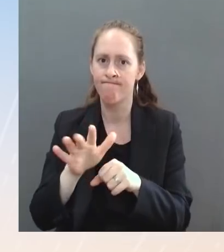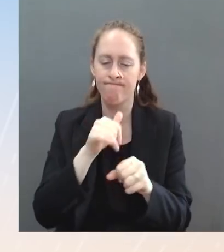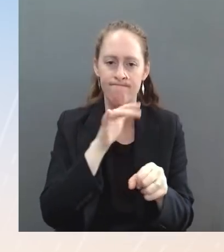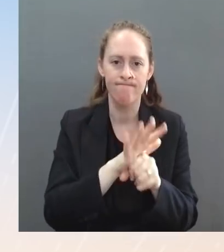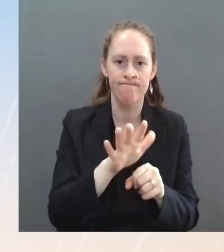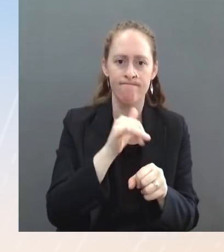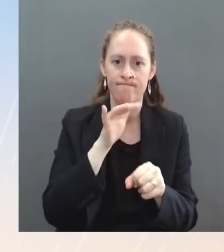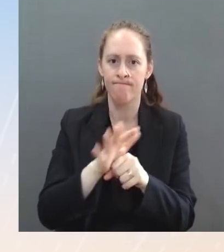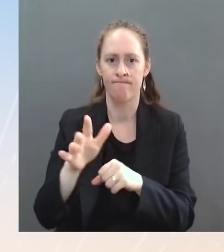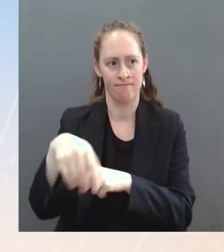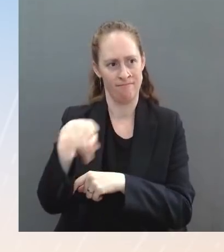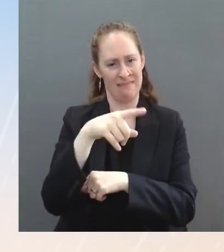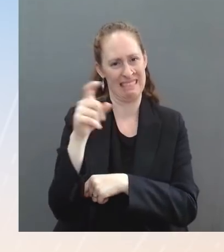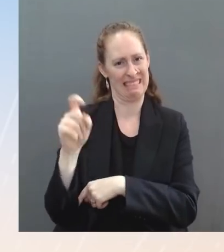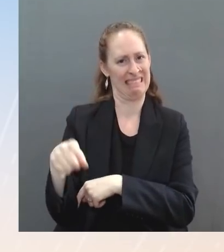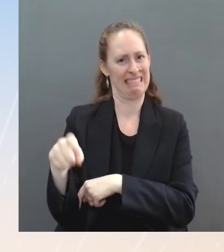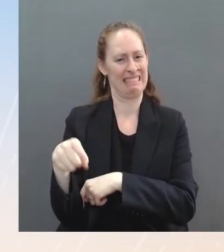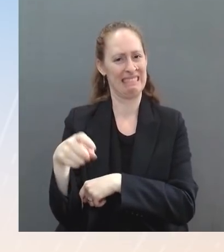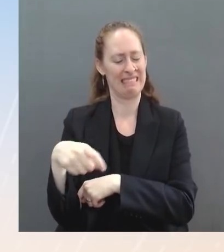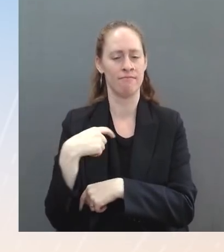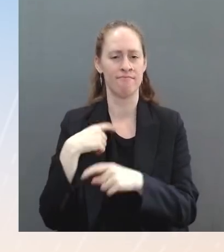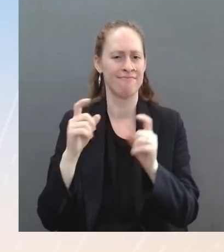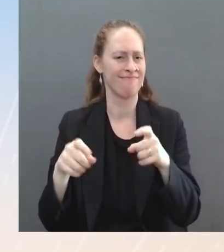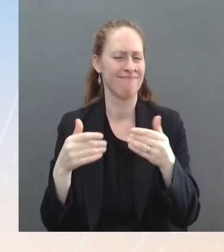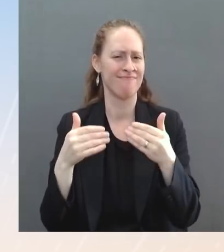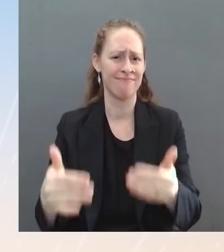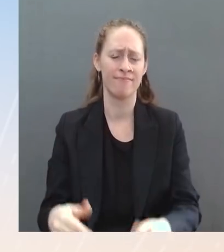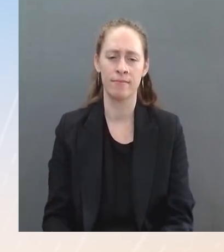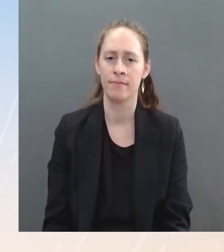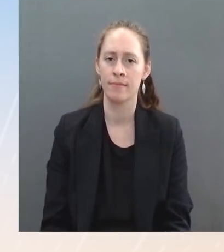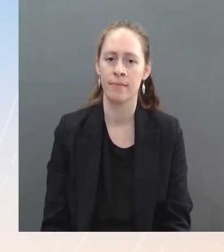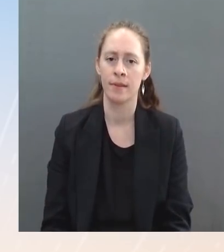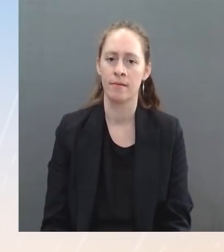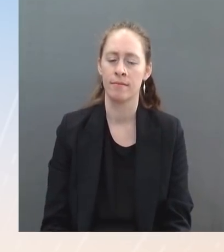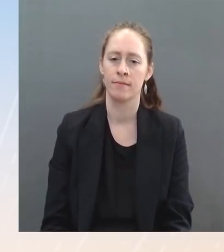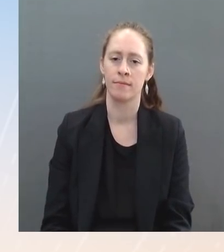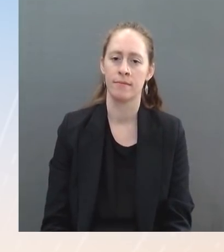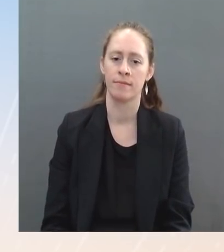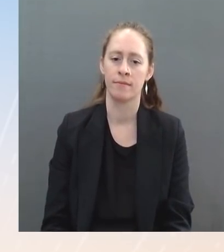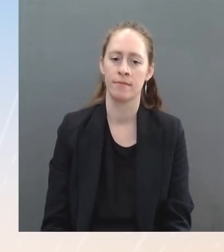will execute against this, per the President's direction. To your question about the timing of --